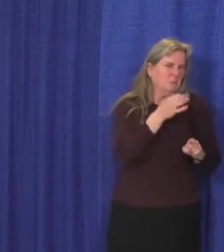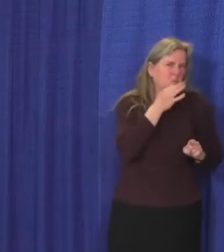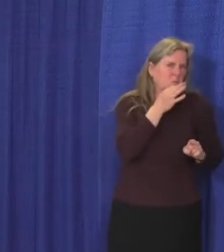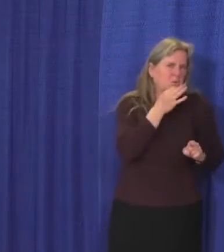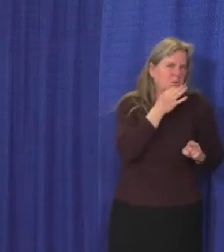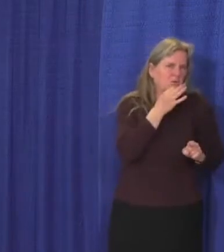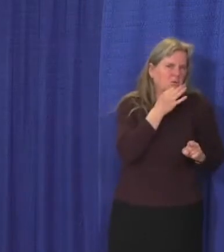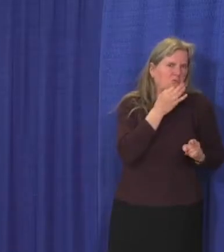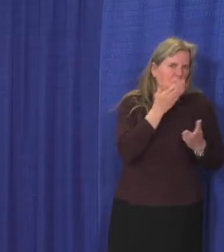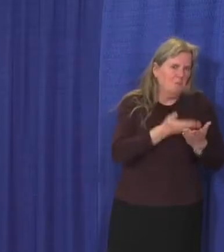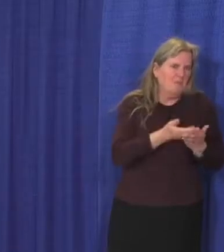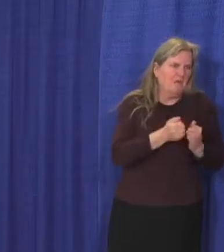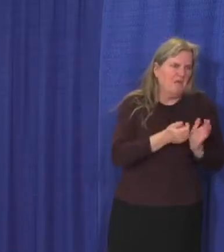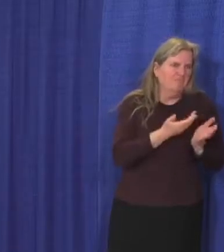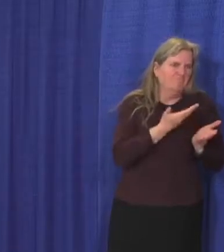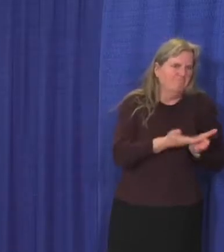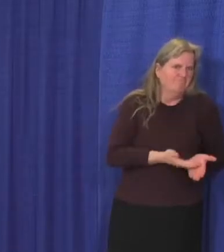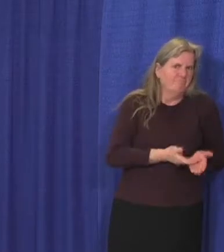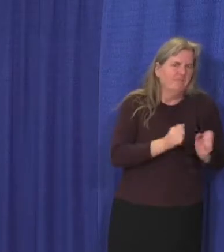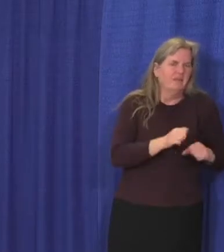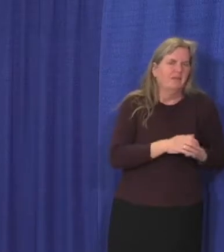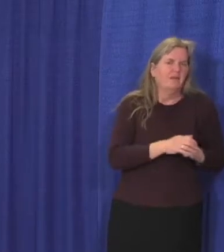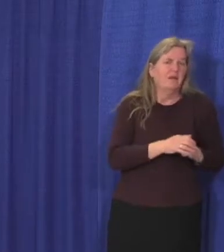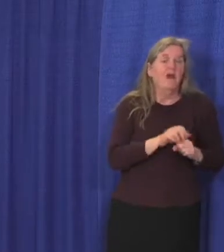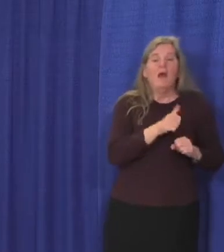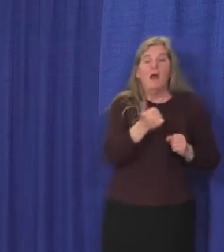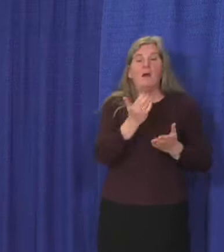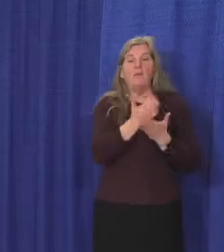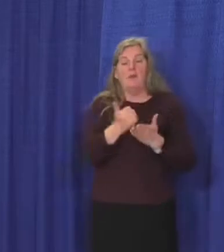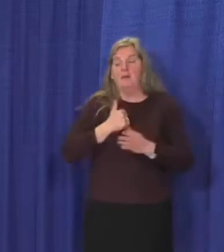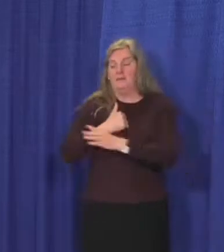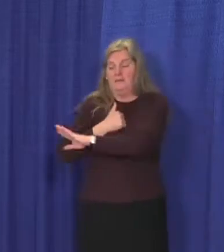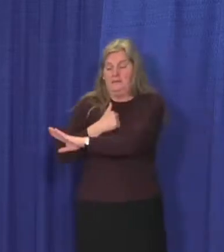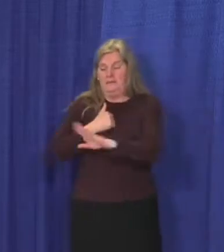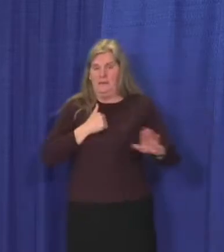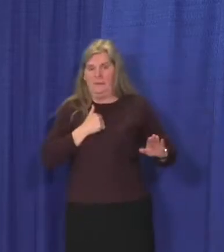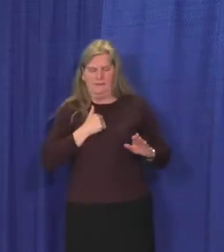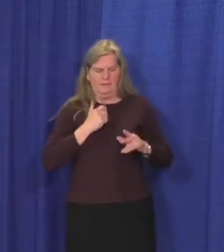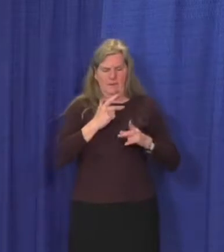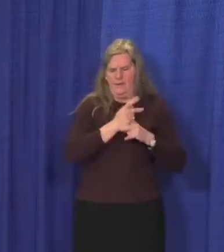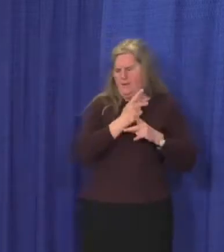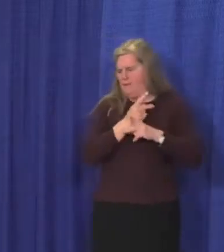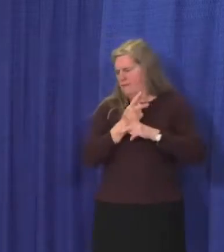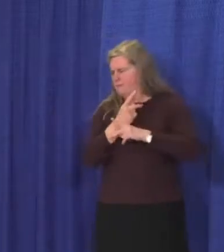relationship and we are working with our partners to sort out